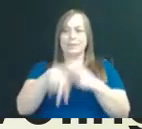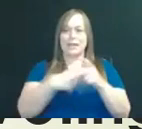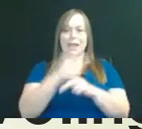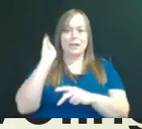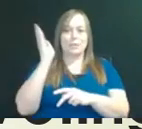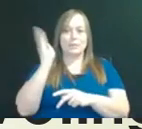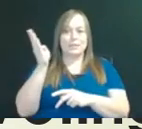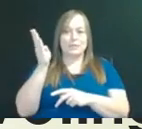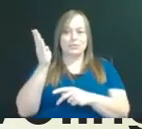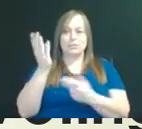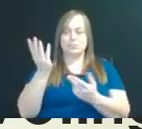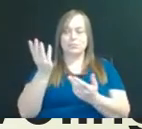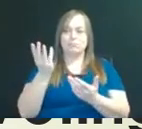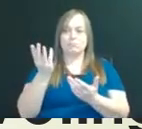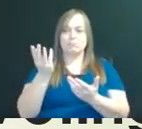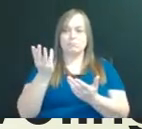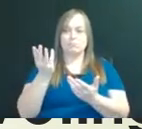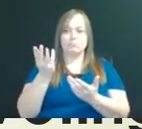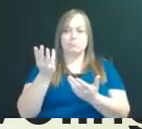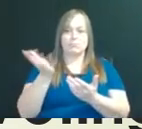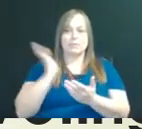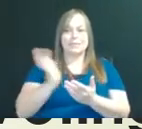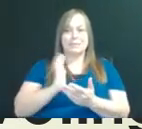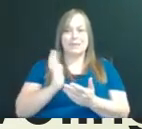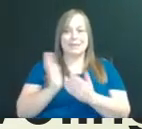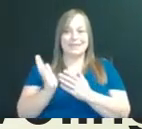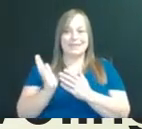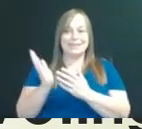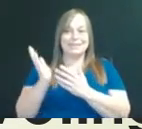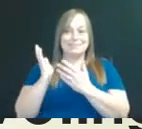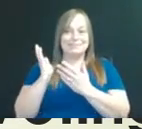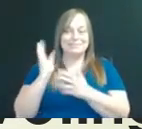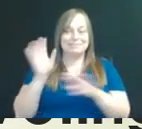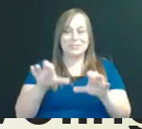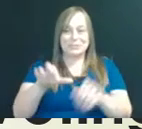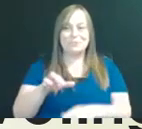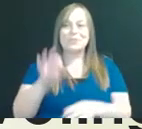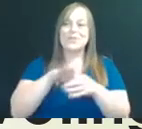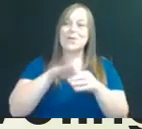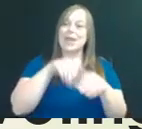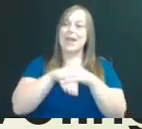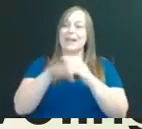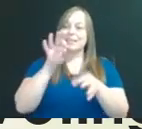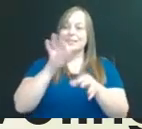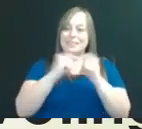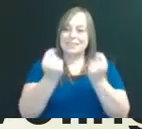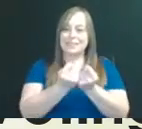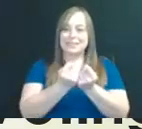that I usually give. The voting access team does presentations